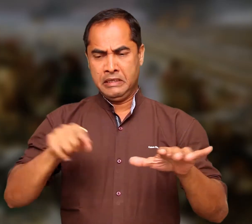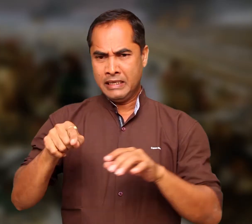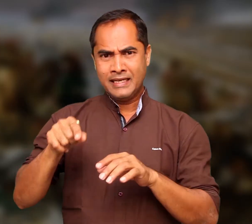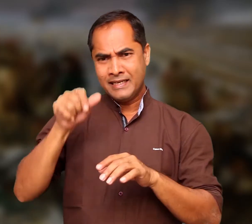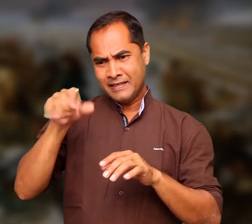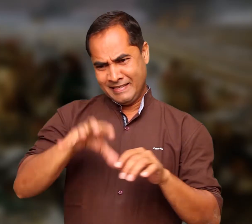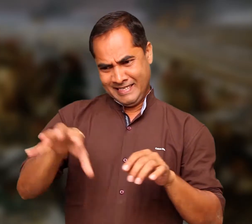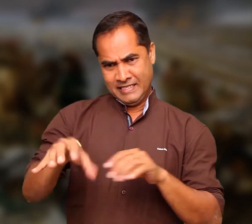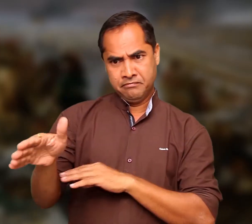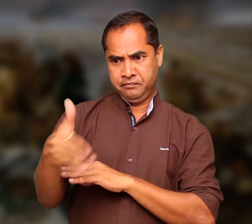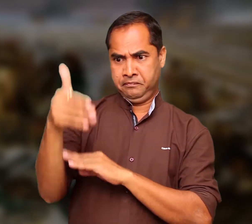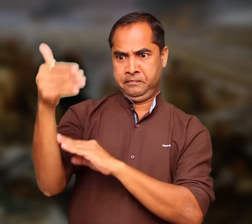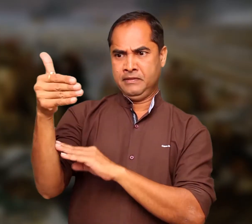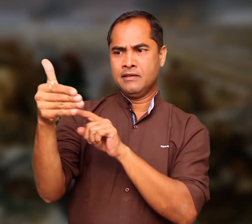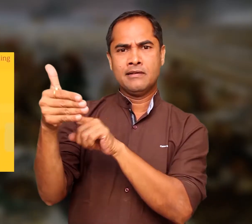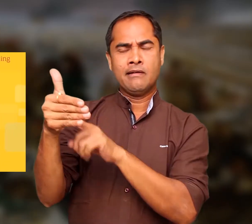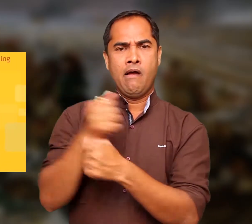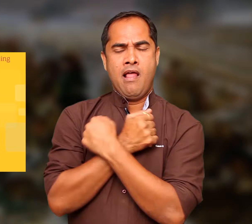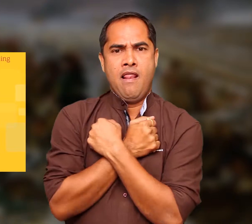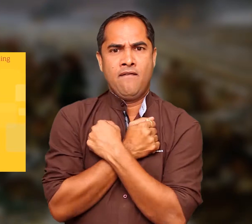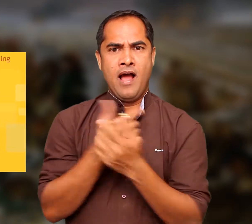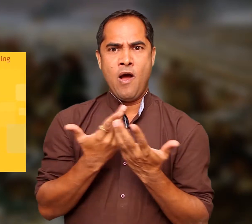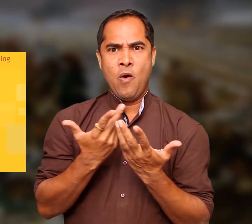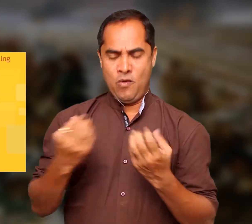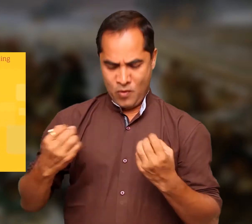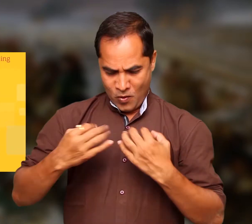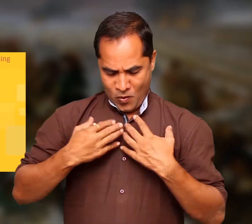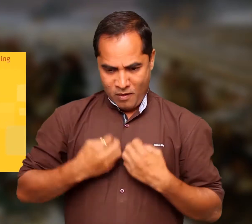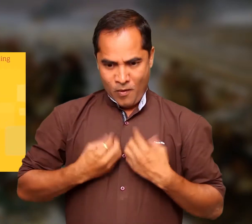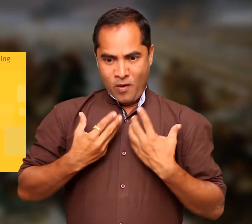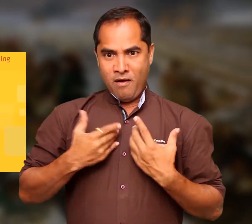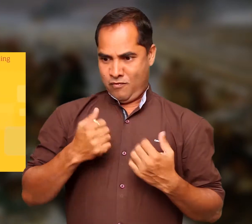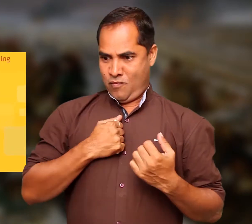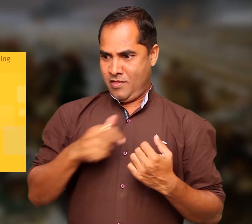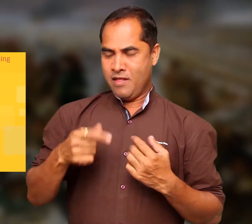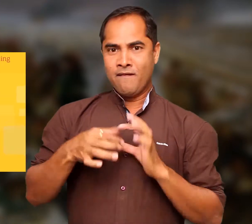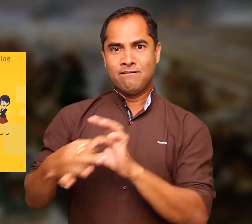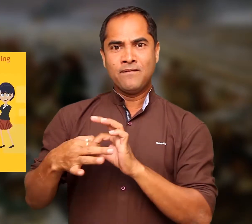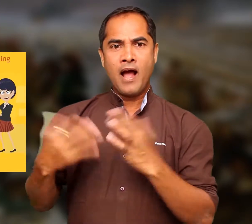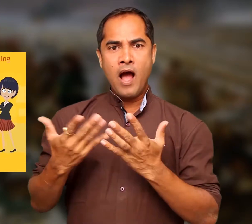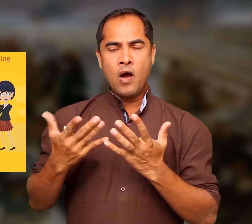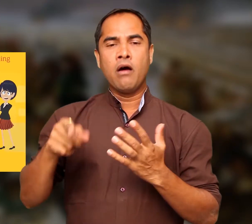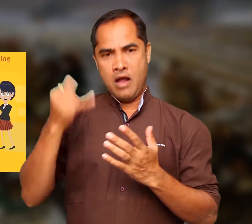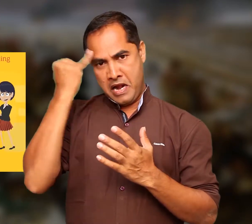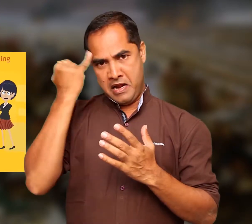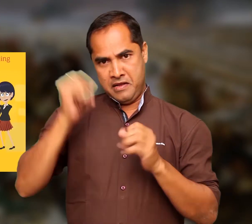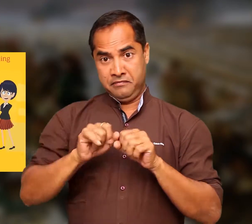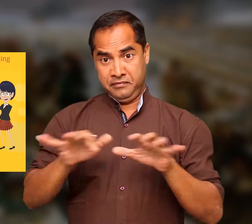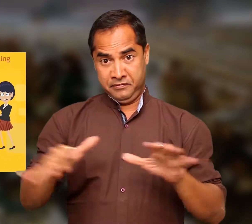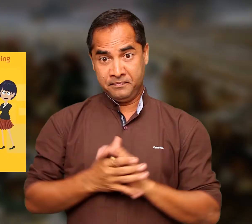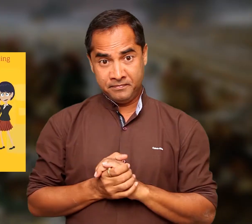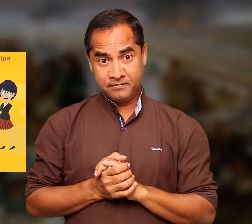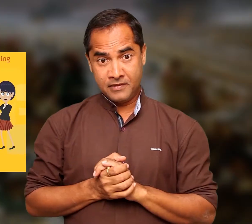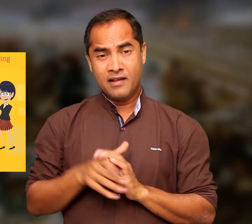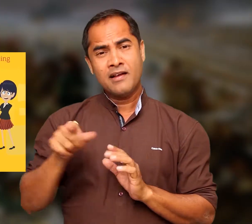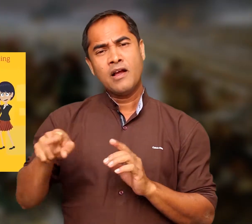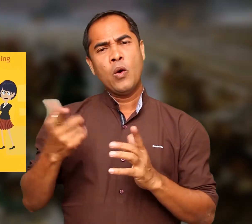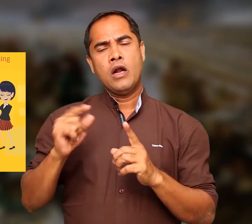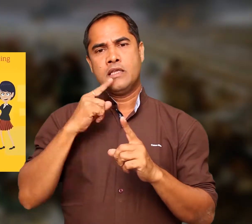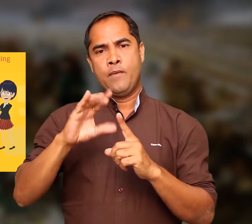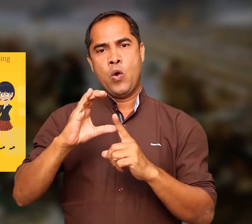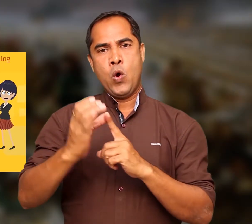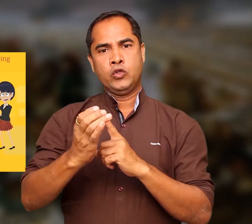of romanticism and nationalism grew among the Europeans.